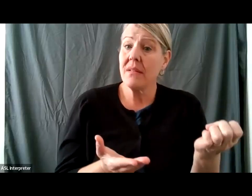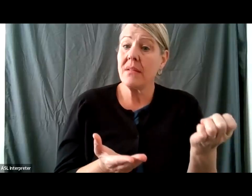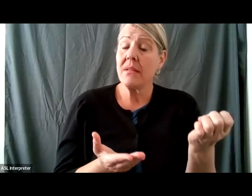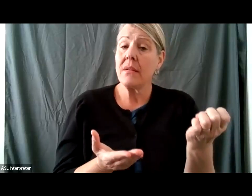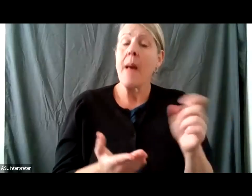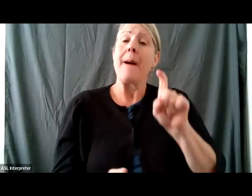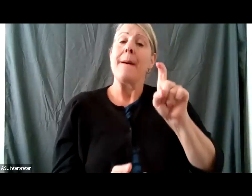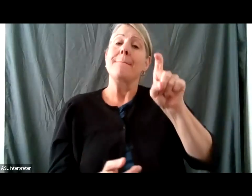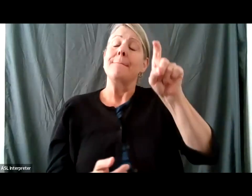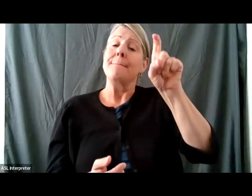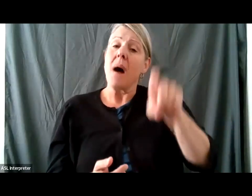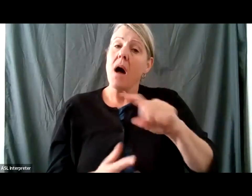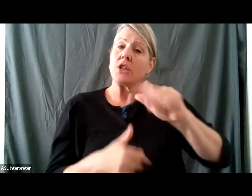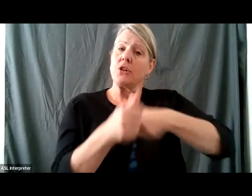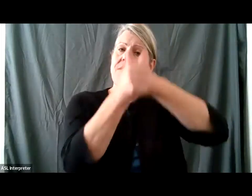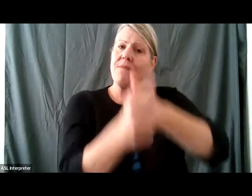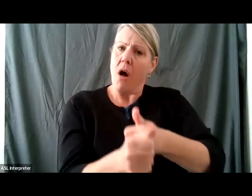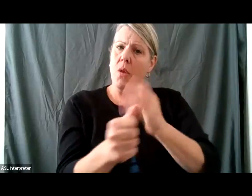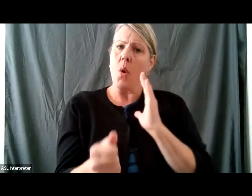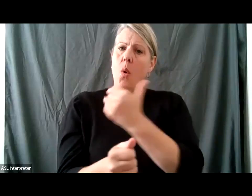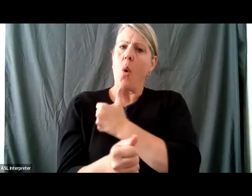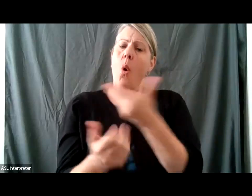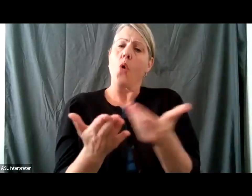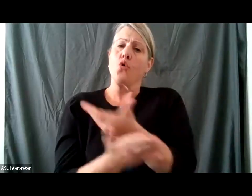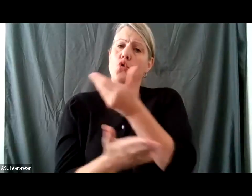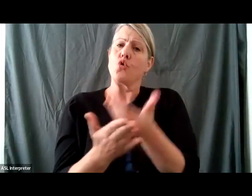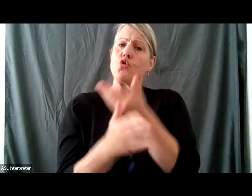should comply with these standards and basically